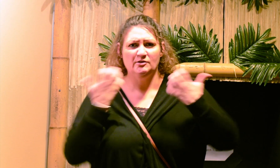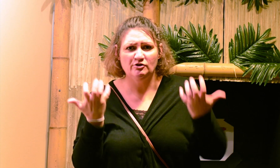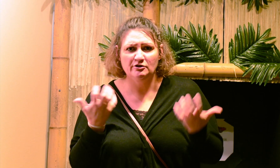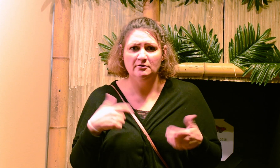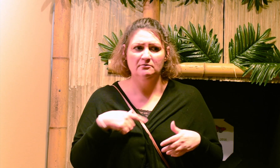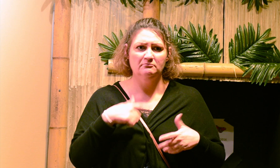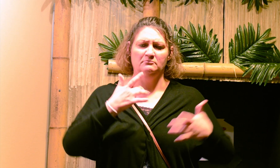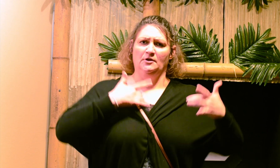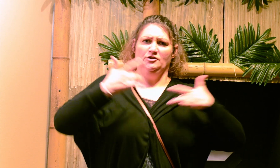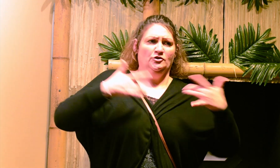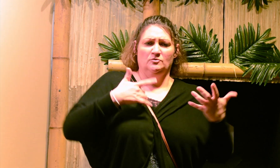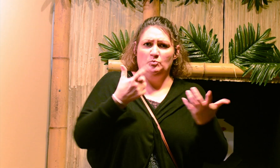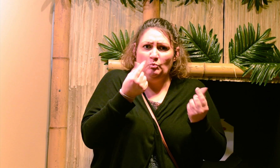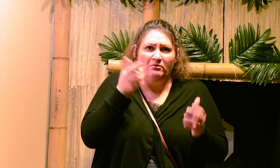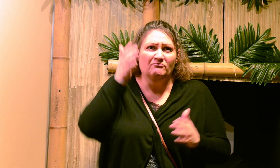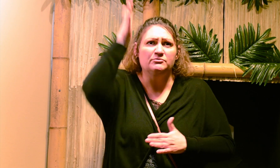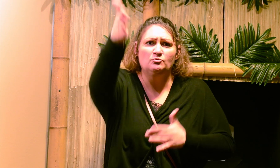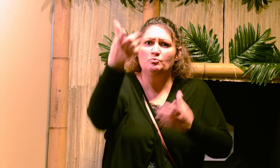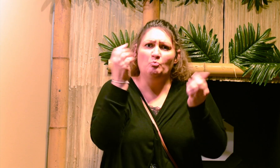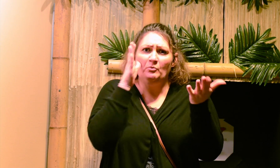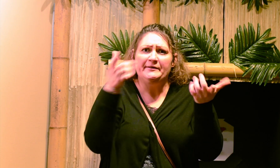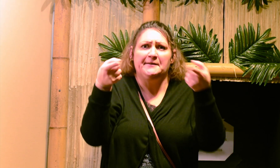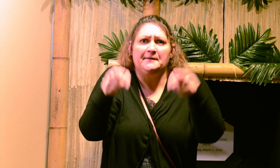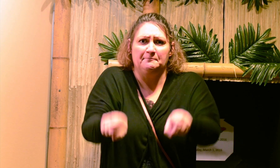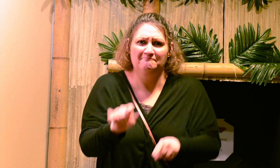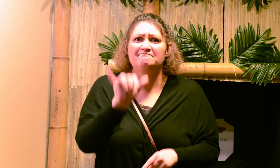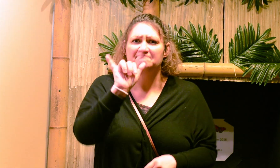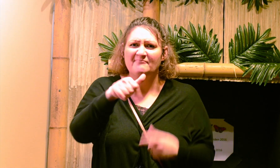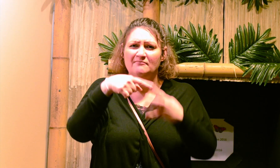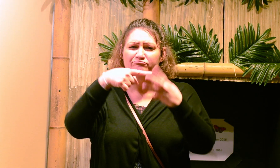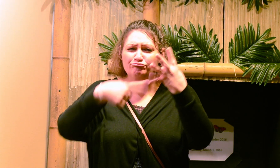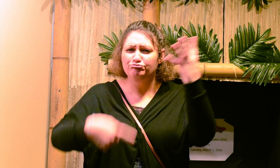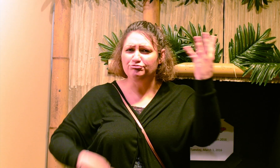Some expressed anger. Many were anxious about what would happen in the future.